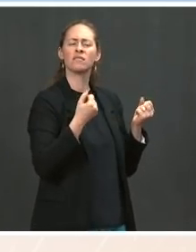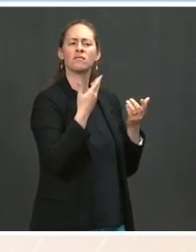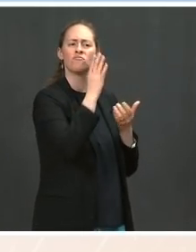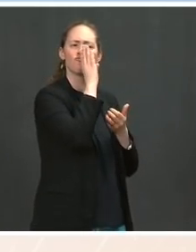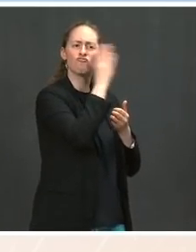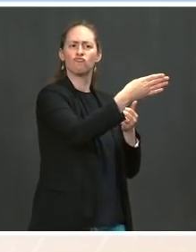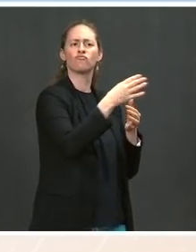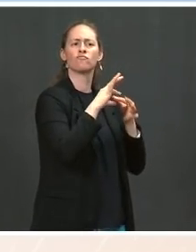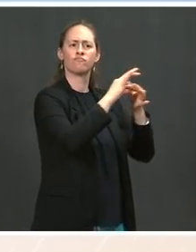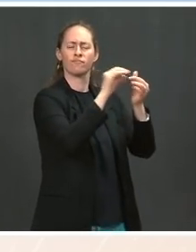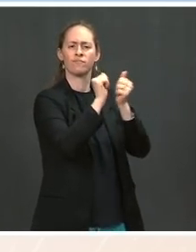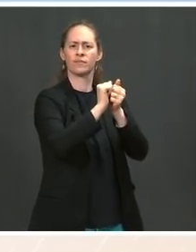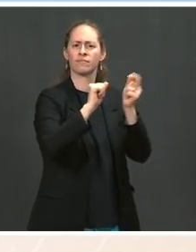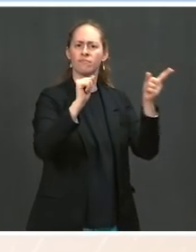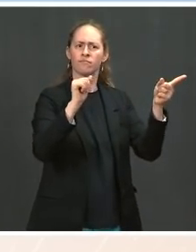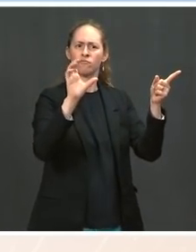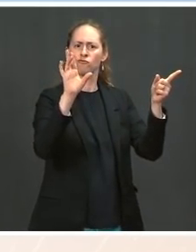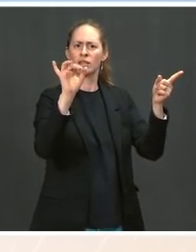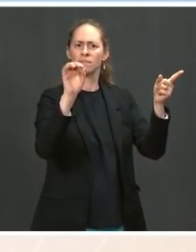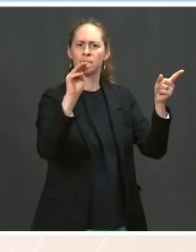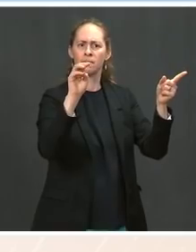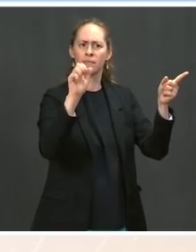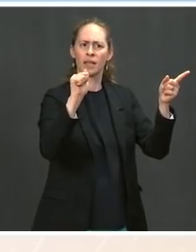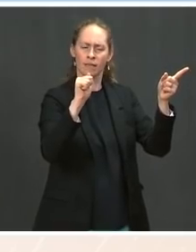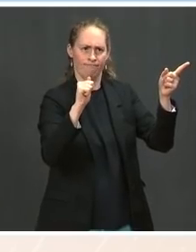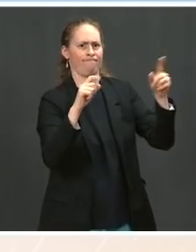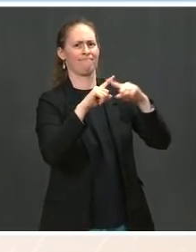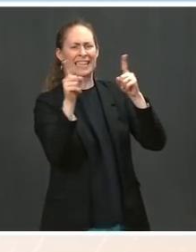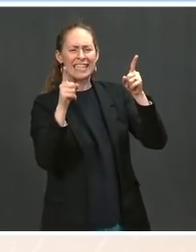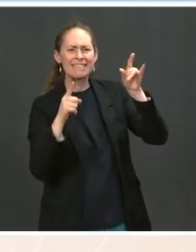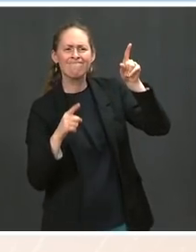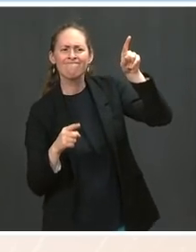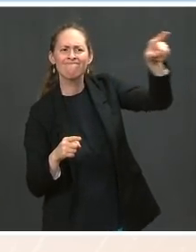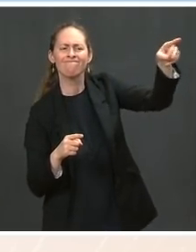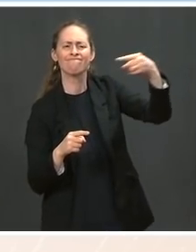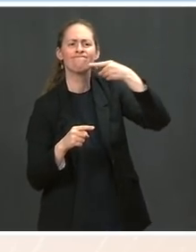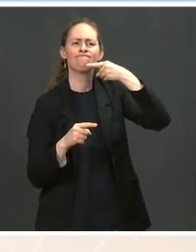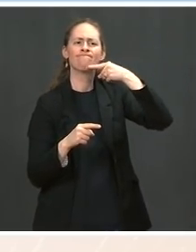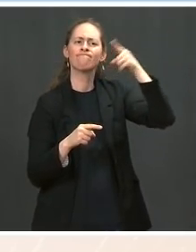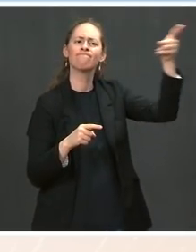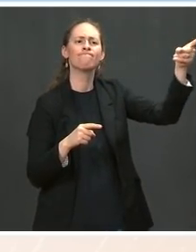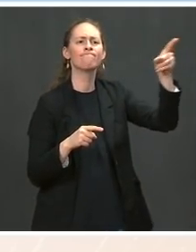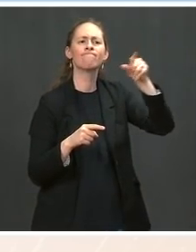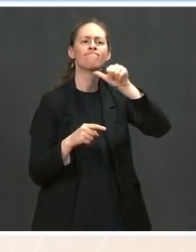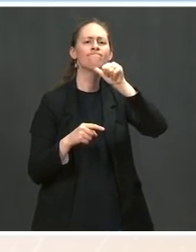bring up Aleksey Navalny on the call. And -- is that accurate?